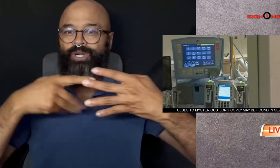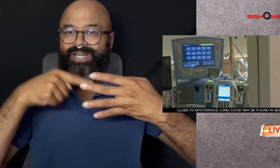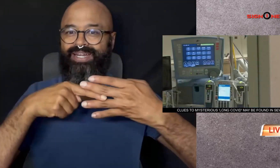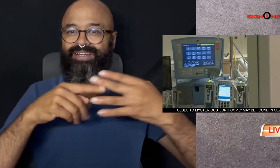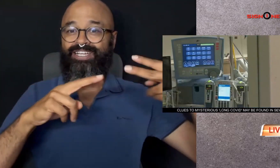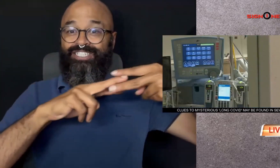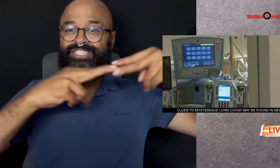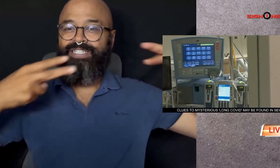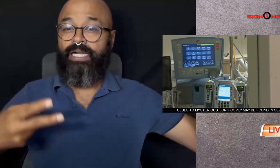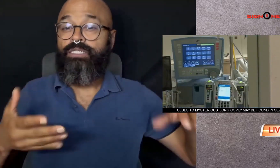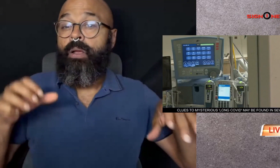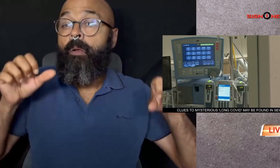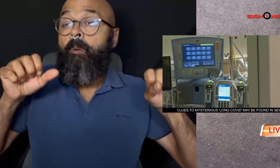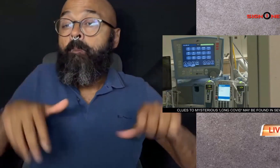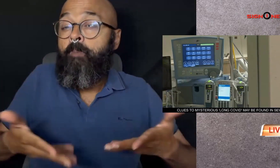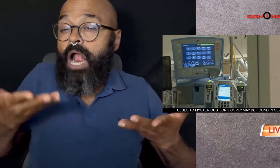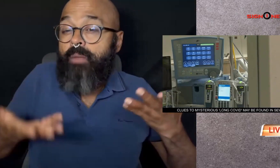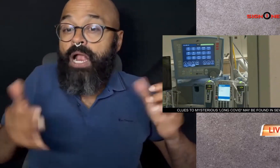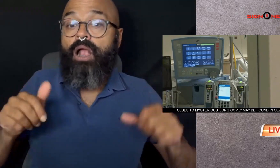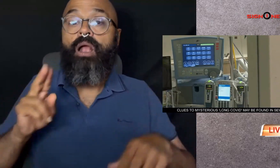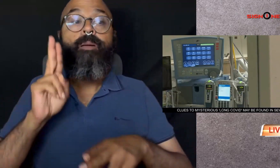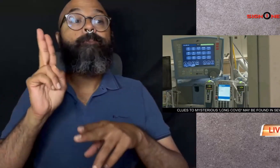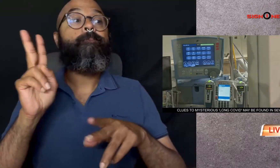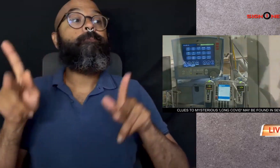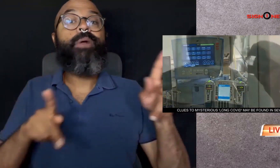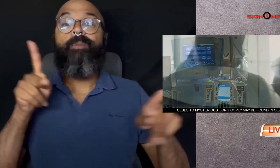the source of these mutated strains may be people